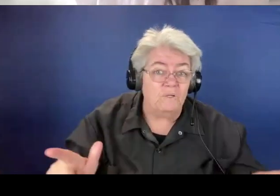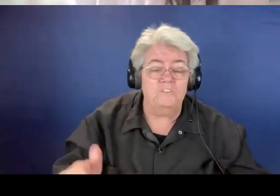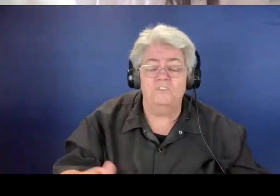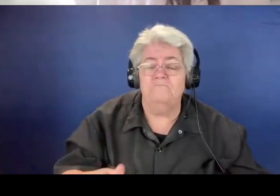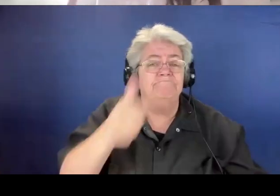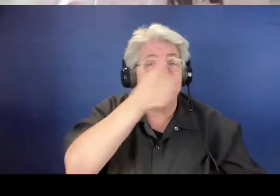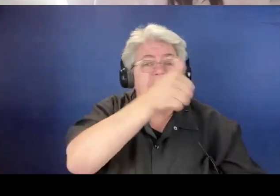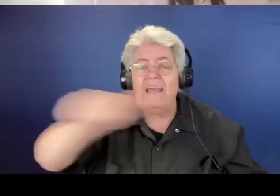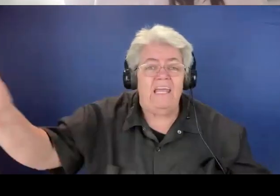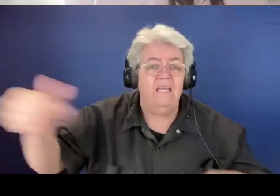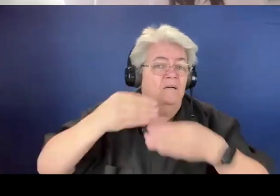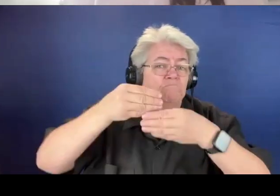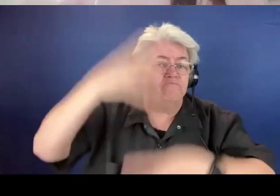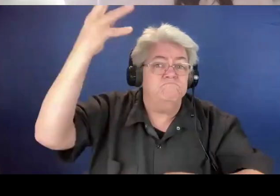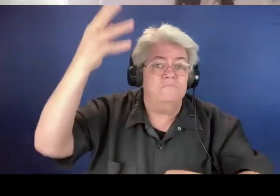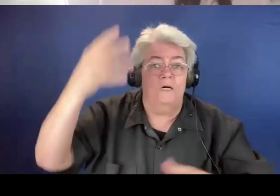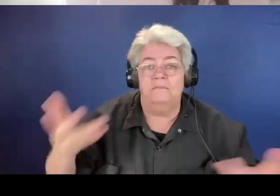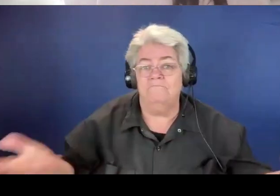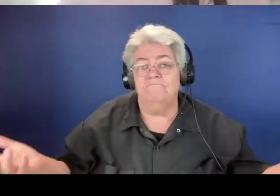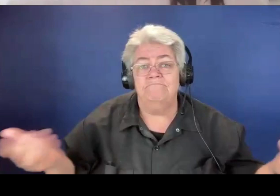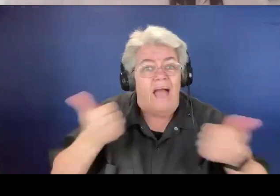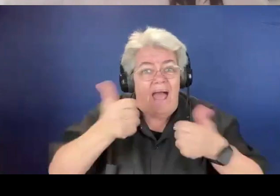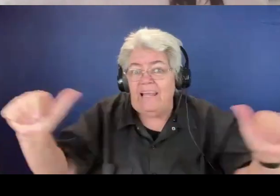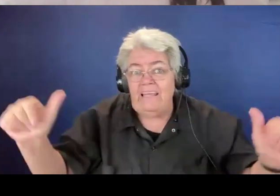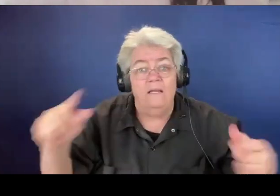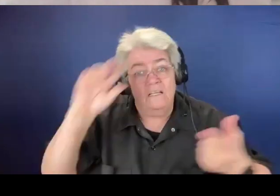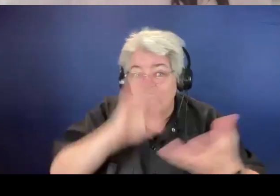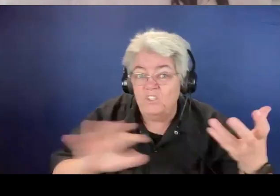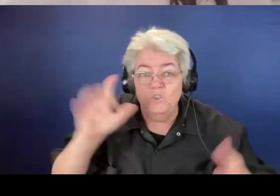languages of its environment without confusion or delay.